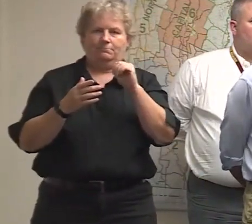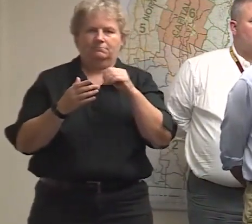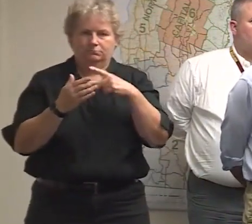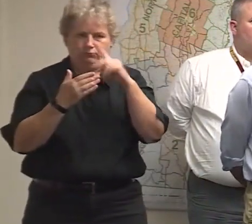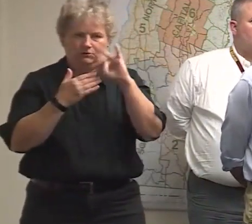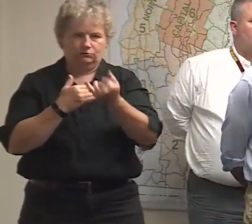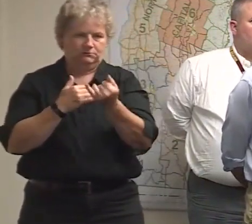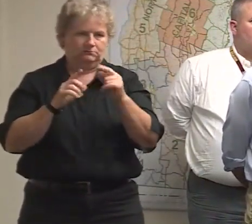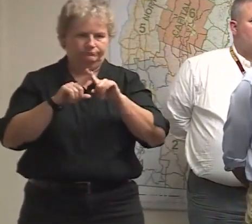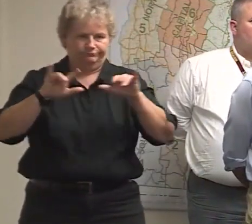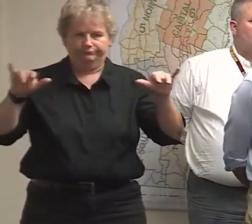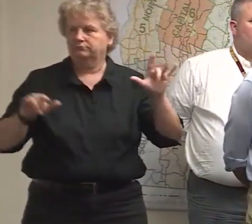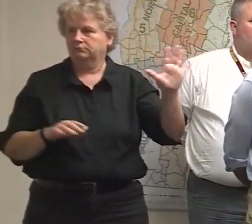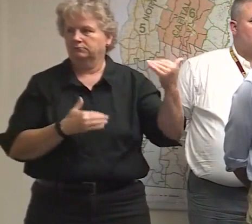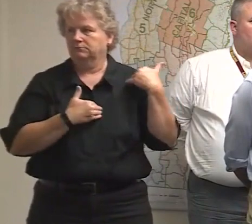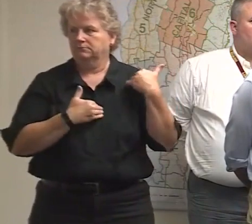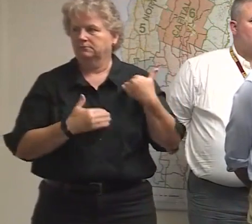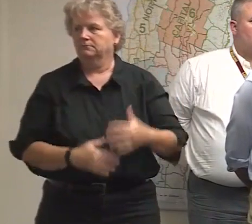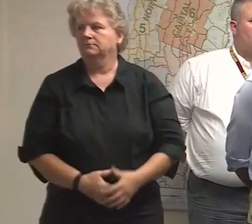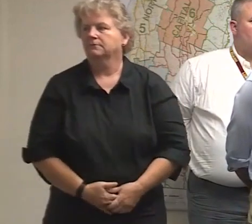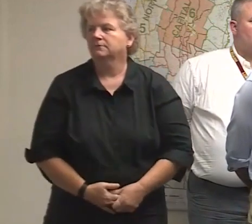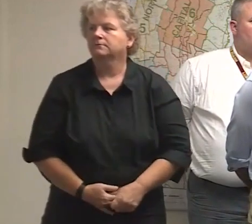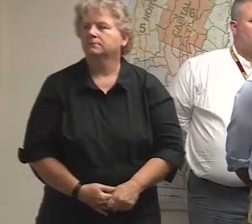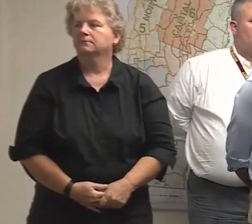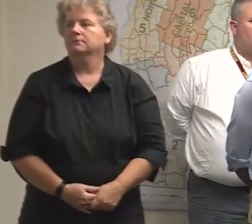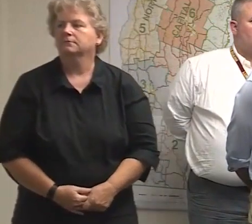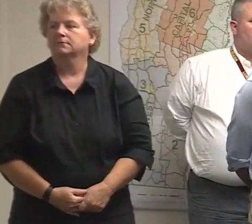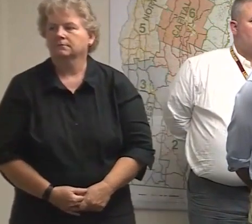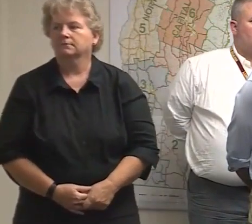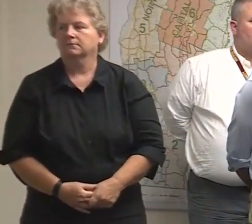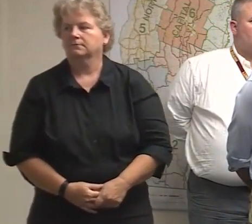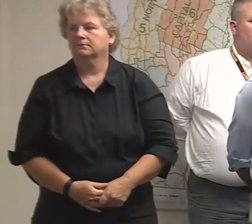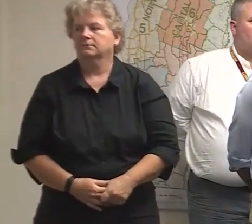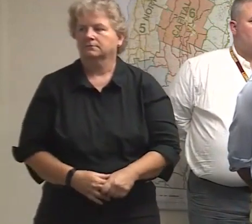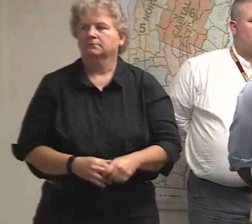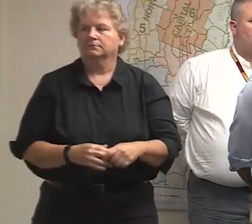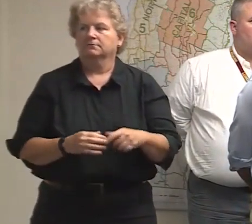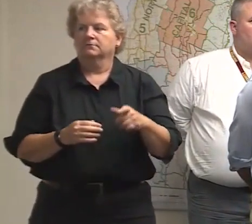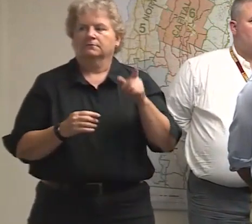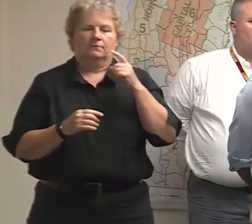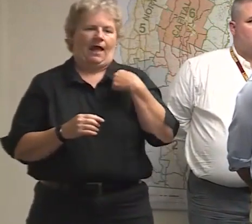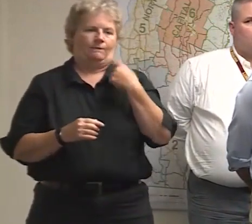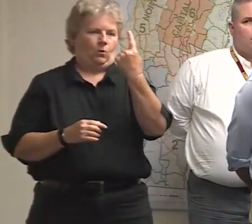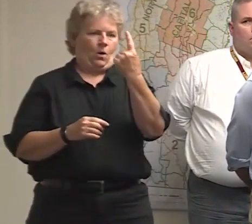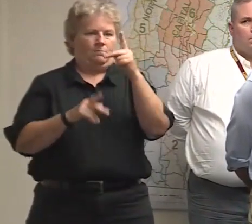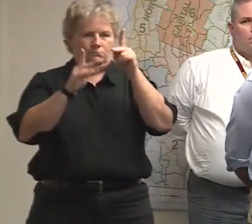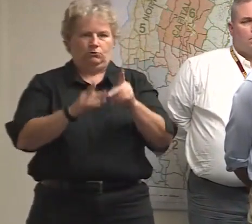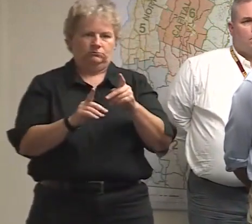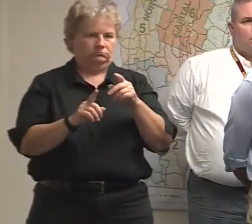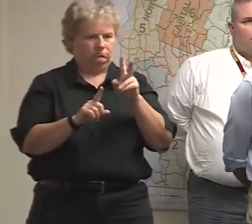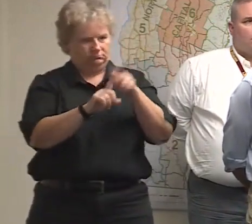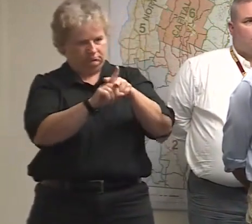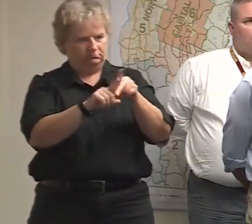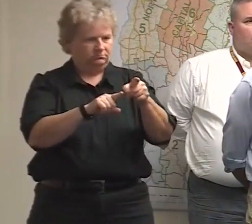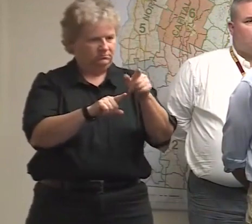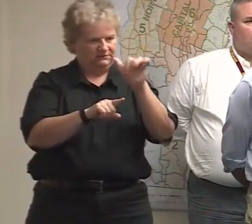WE HAVE SOMEBODY STATIONED UP AT WRIGHTSVILLE AND THEY ARE MONITORING THE LEVEL IN THE IN THE DAM.